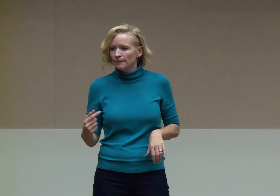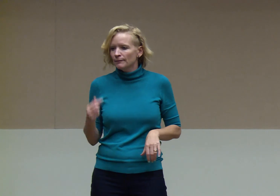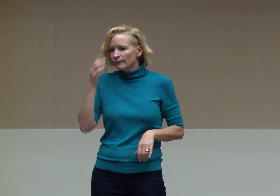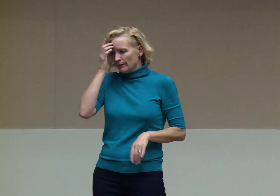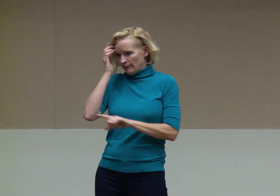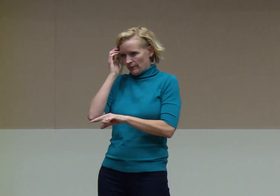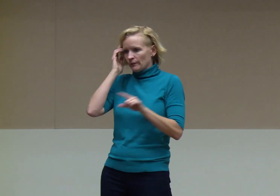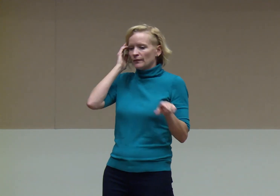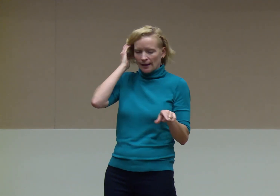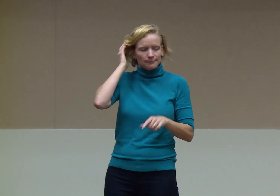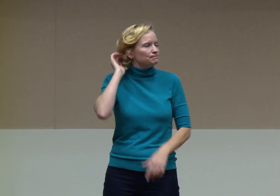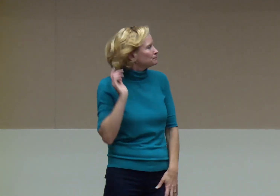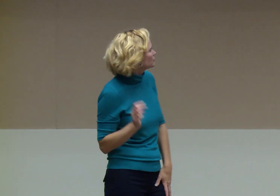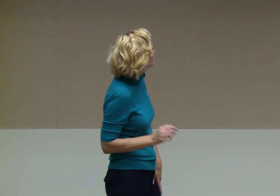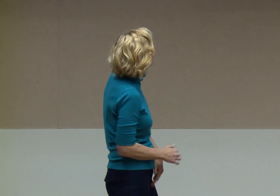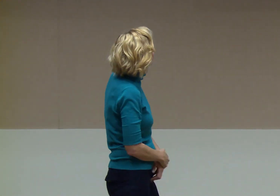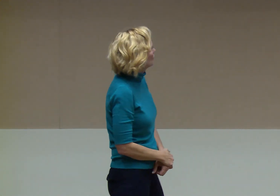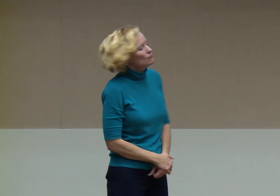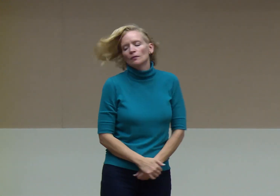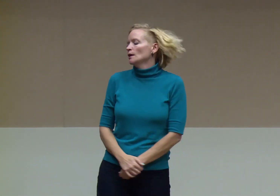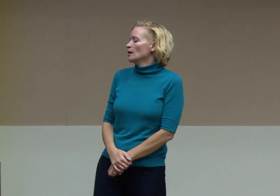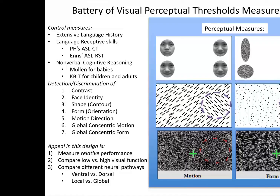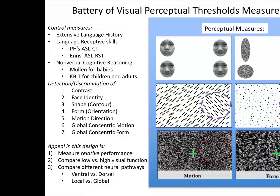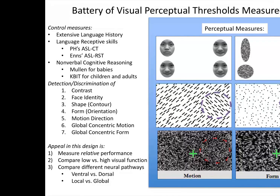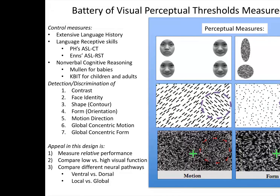So it's more like that as opposed to actual imaging.